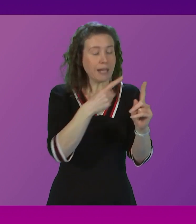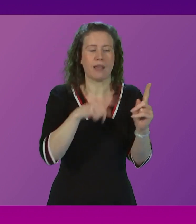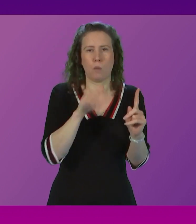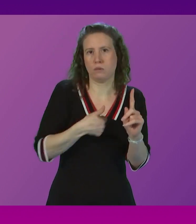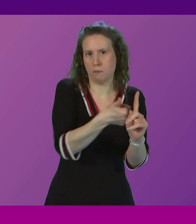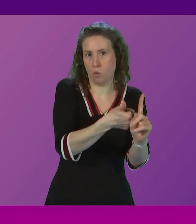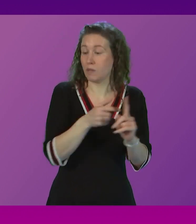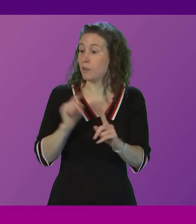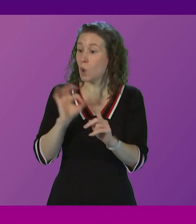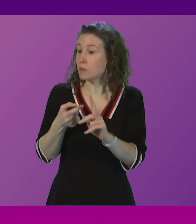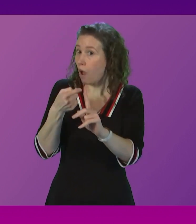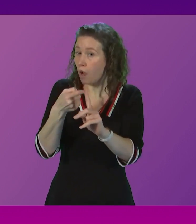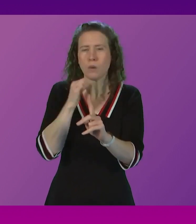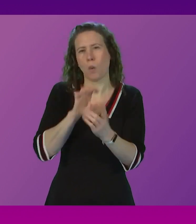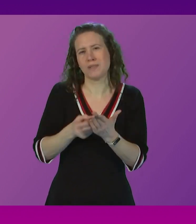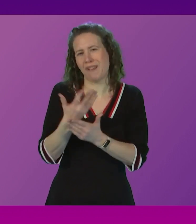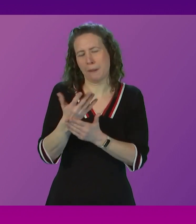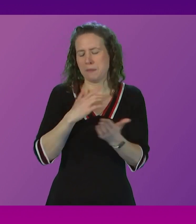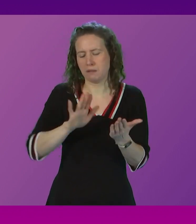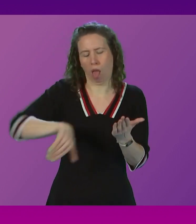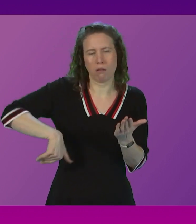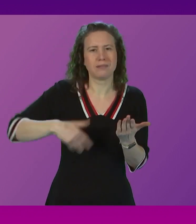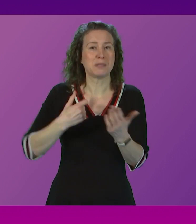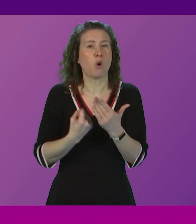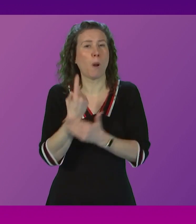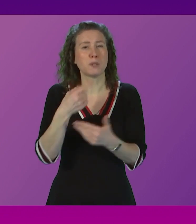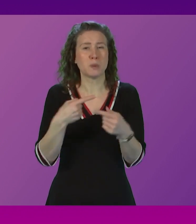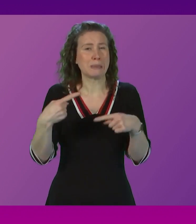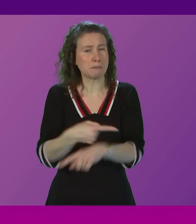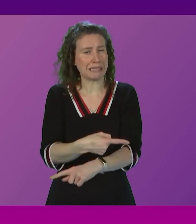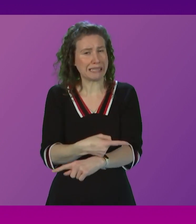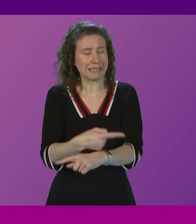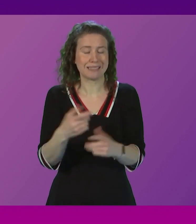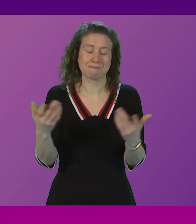development, and the opportunity may slip through our fingers like mercury.